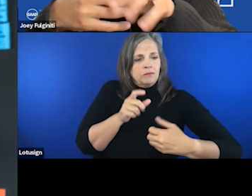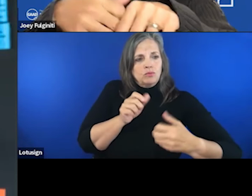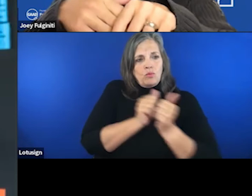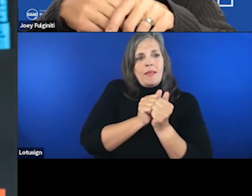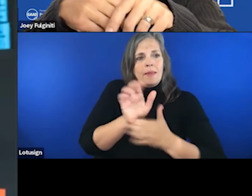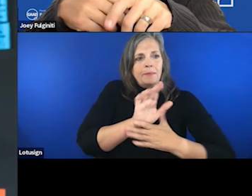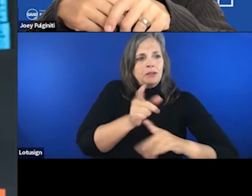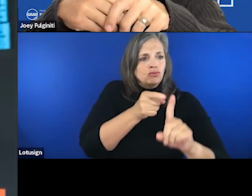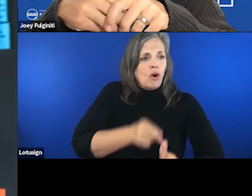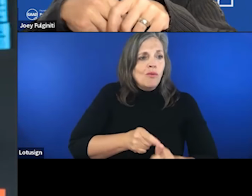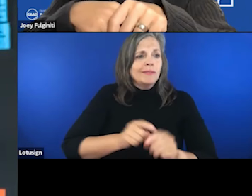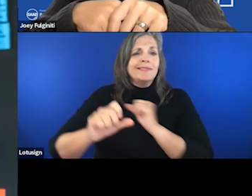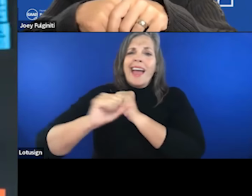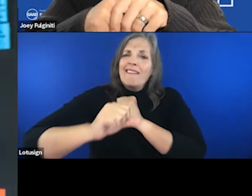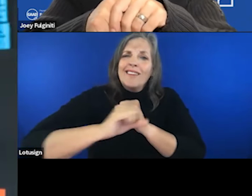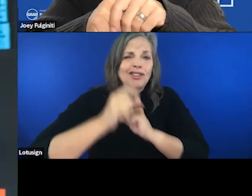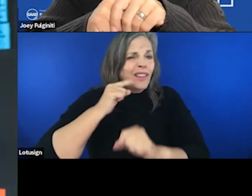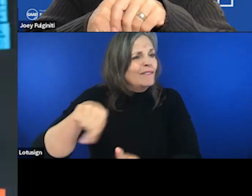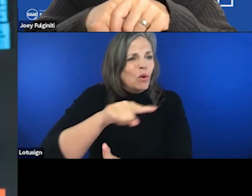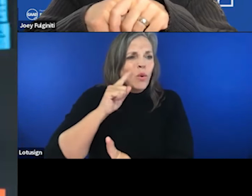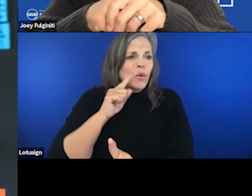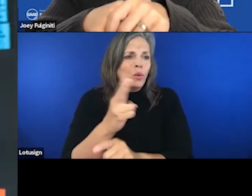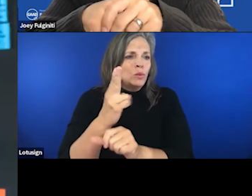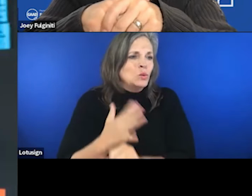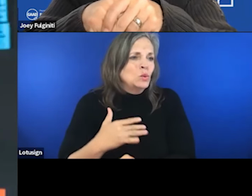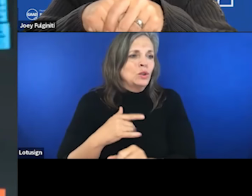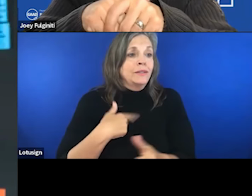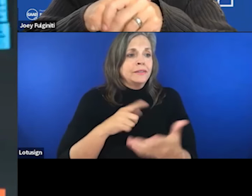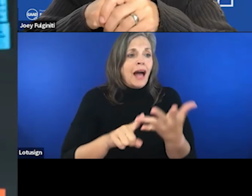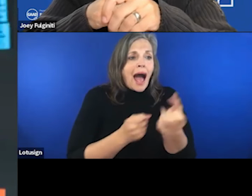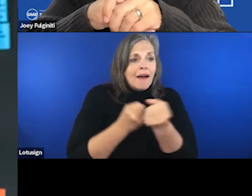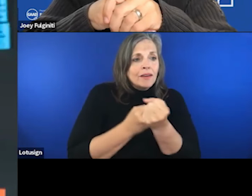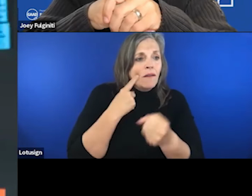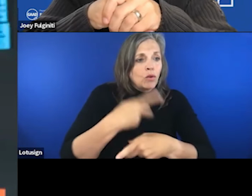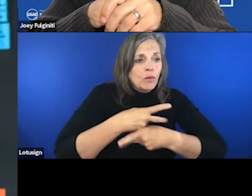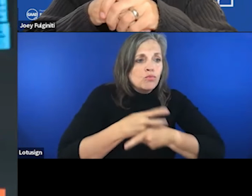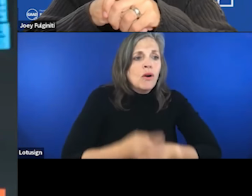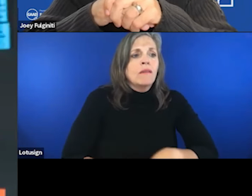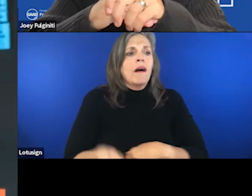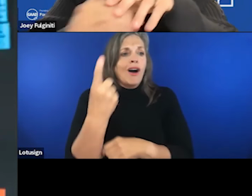understand market needs and other competitors and be aware of everyone who accesses the product